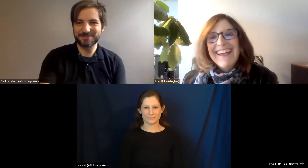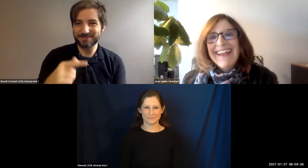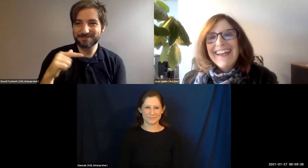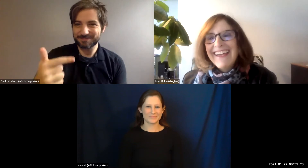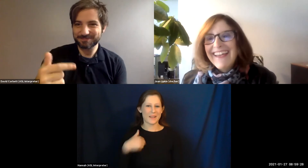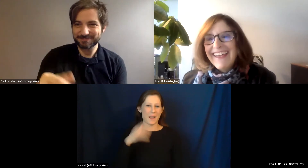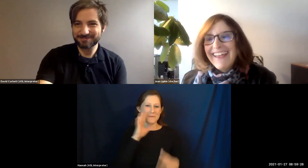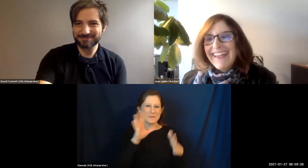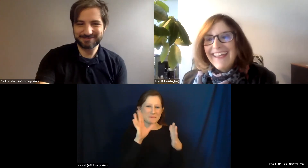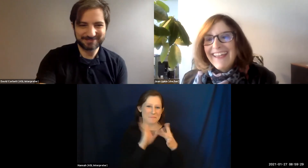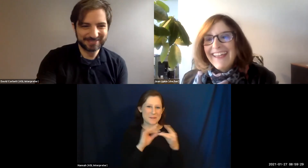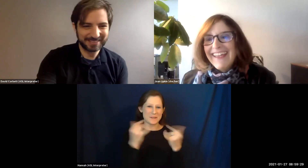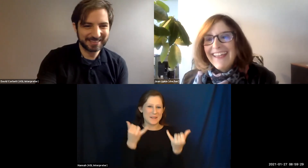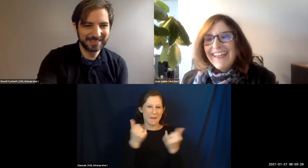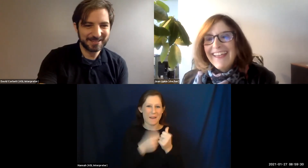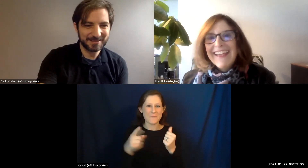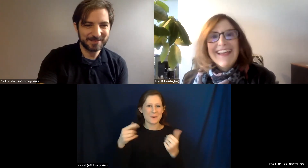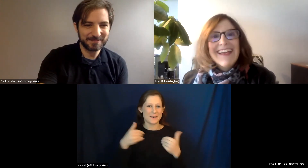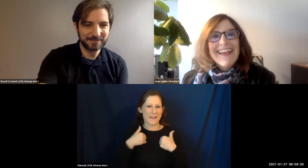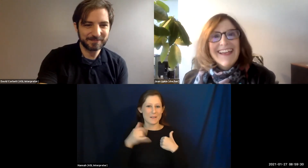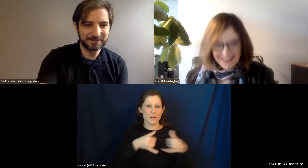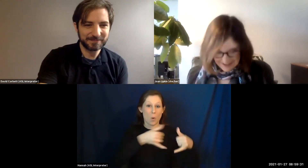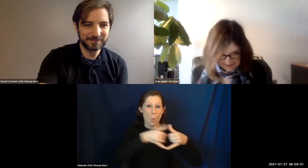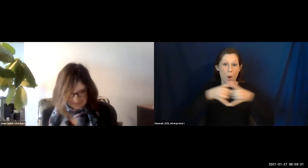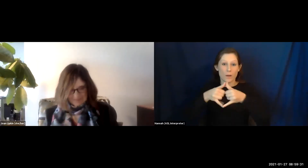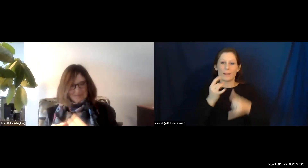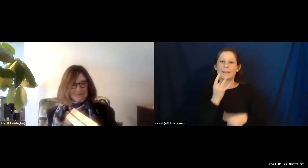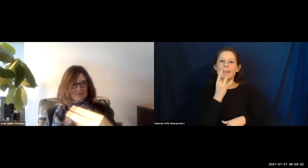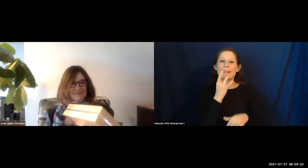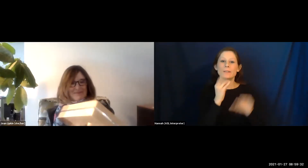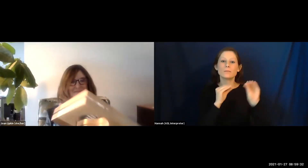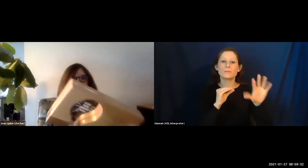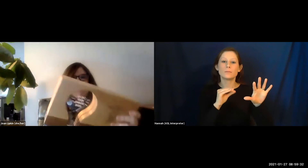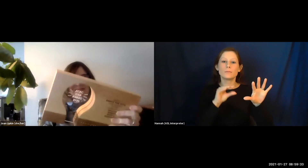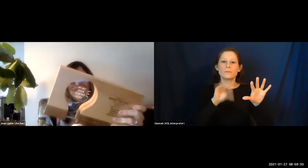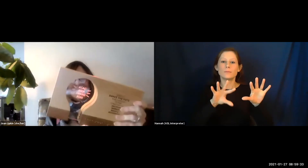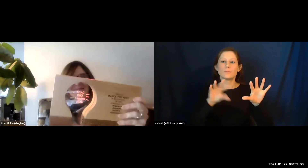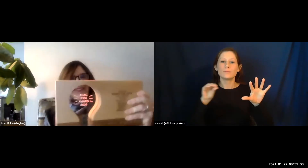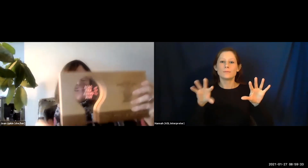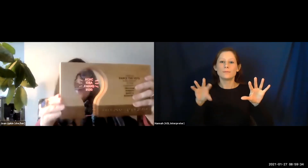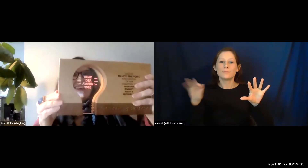you have it in your hand so everybody knows, those awards light up also. Which I think